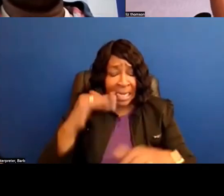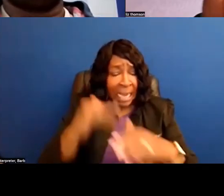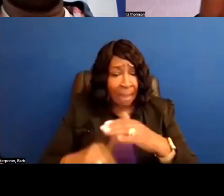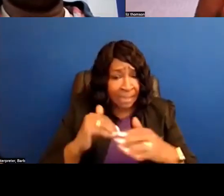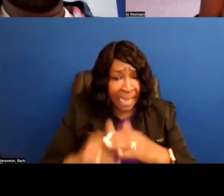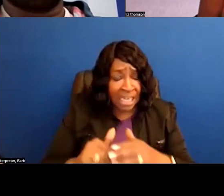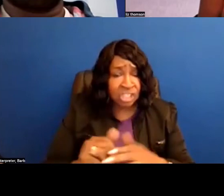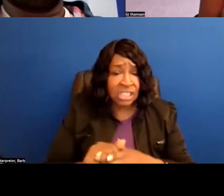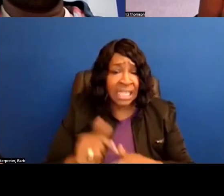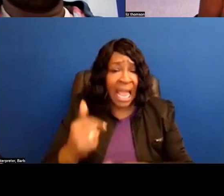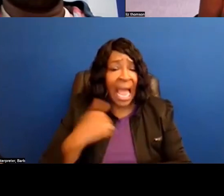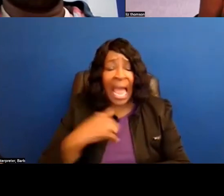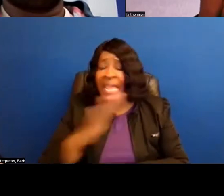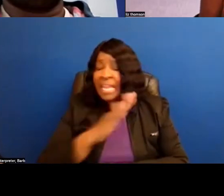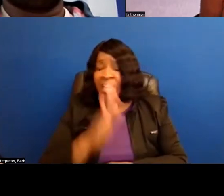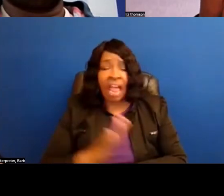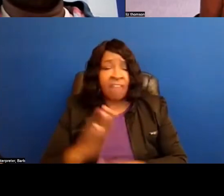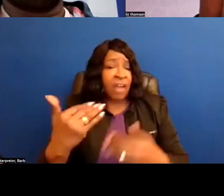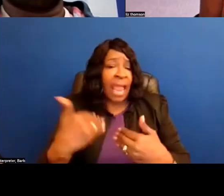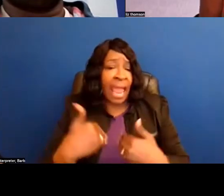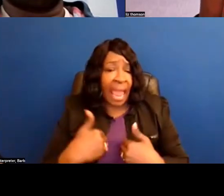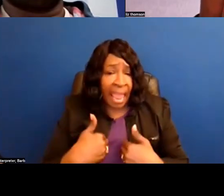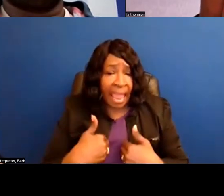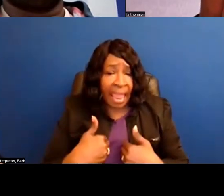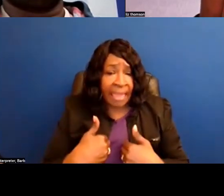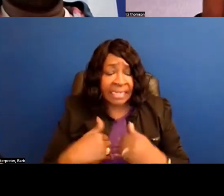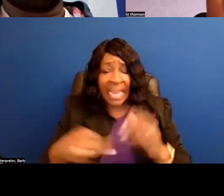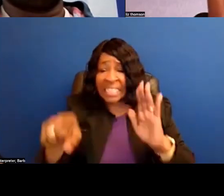So I had never had overtly negative experiences.